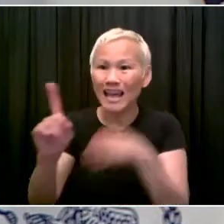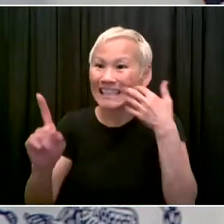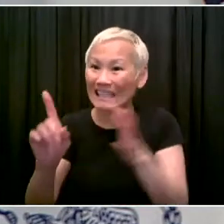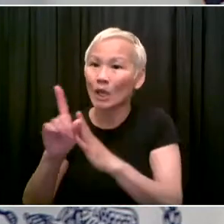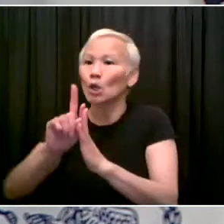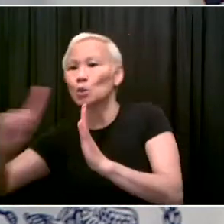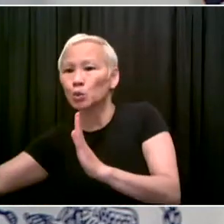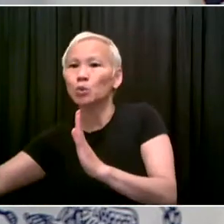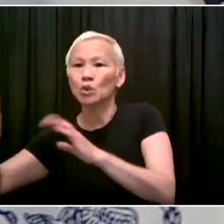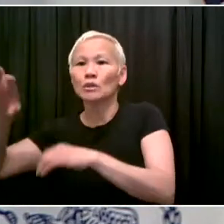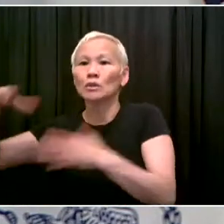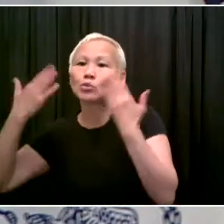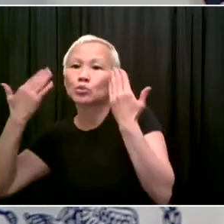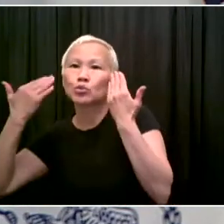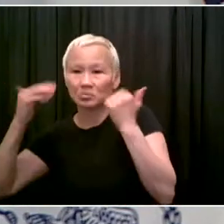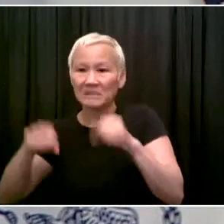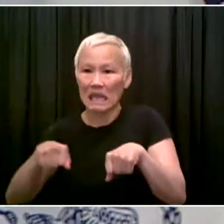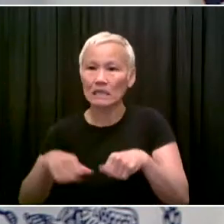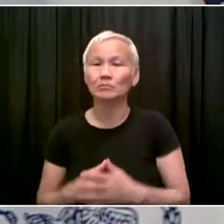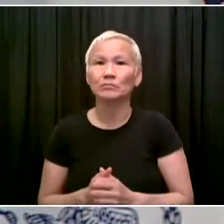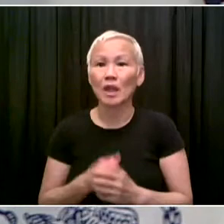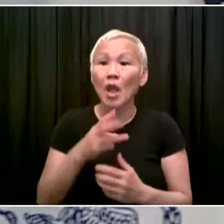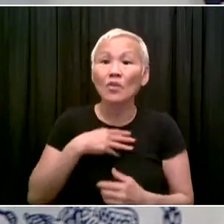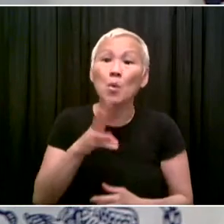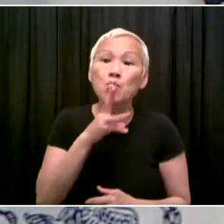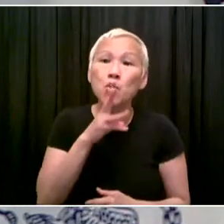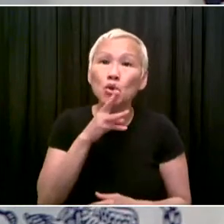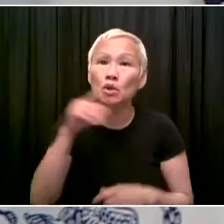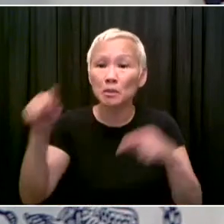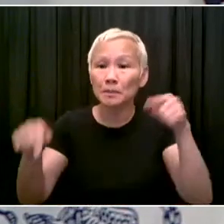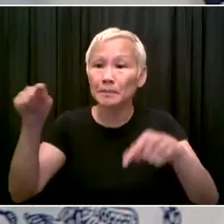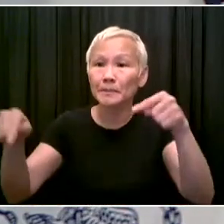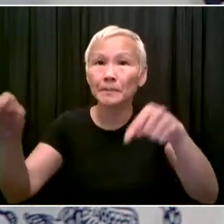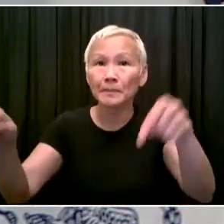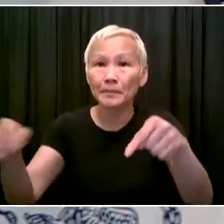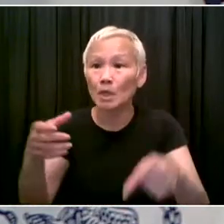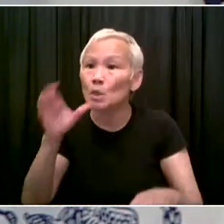ADDING ADDITINAOL COOLING STATIONS AND WATER STATIS ONALONG THE ROUTE. INSTEAD OF HAVING A BIG